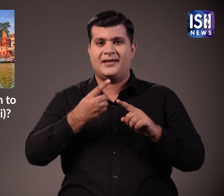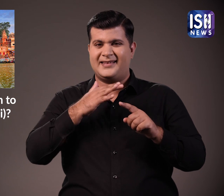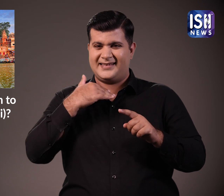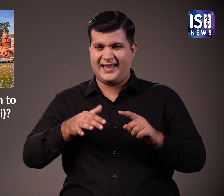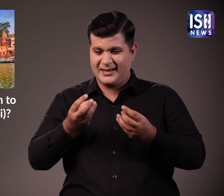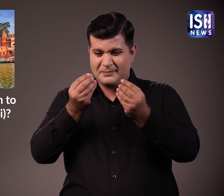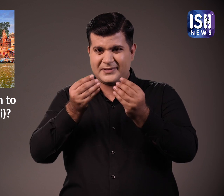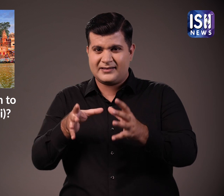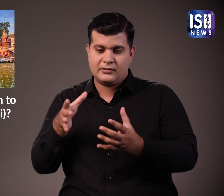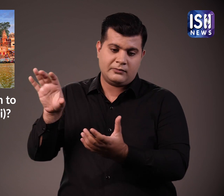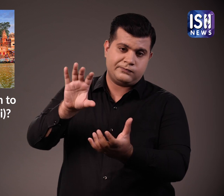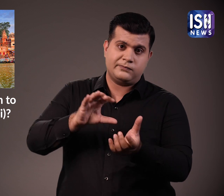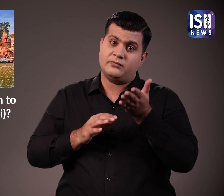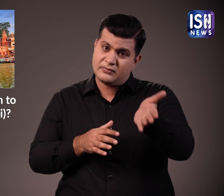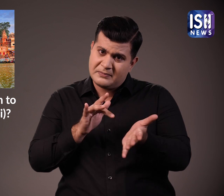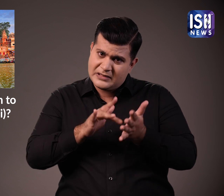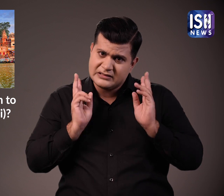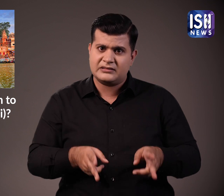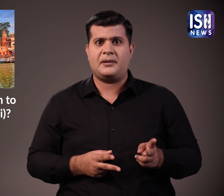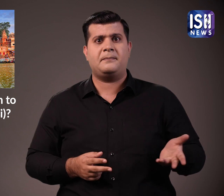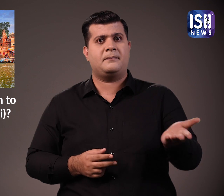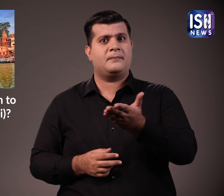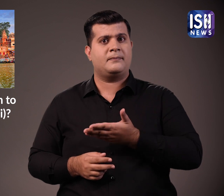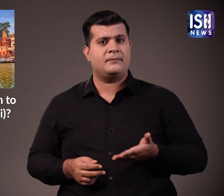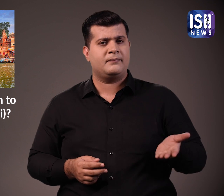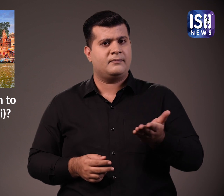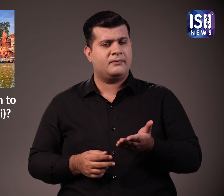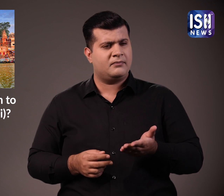Also they scatter the ashes of departed at the same place.